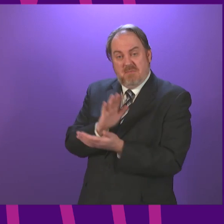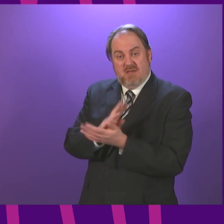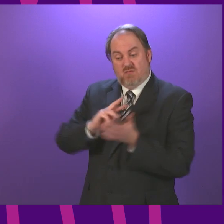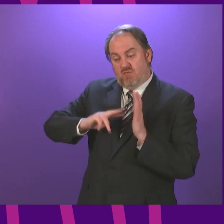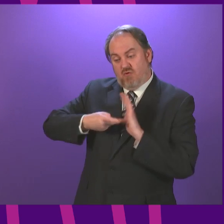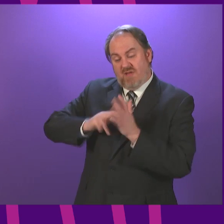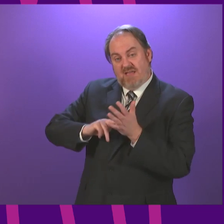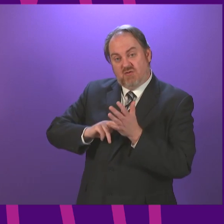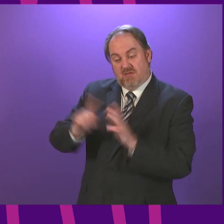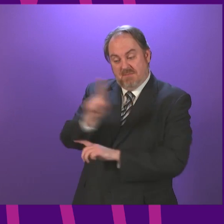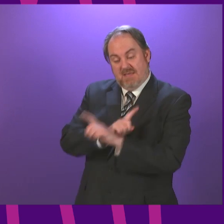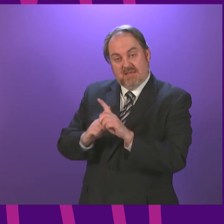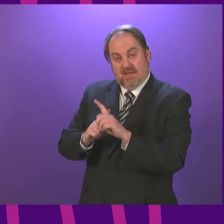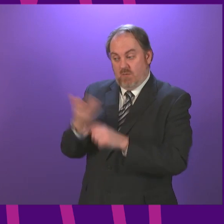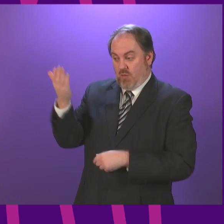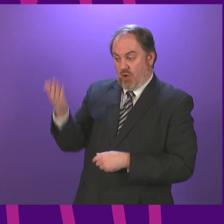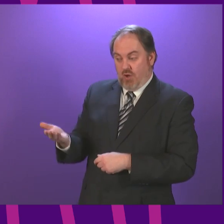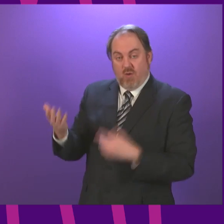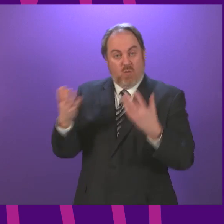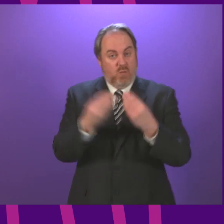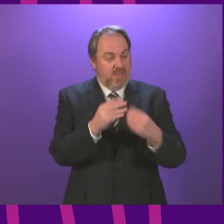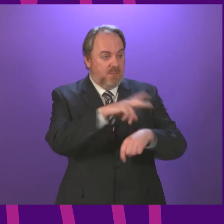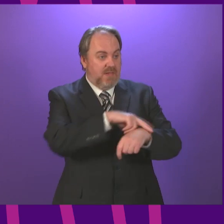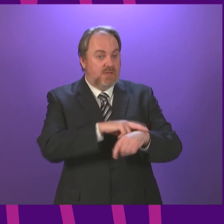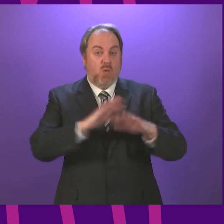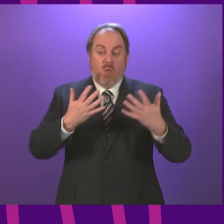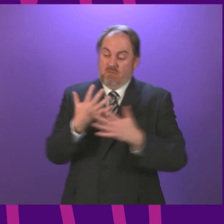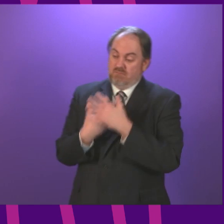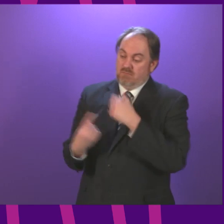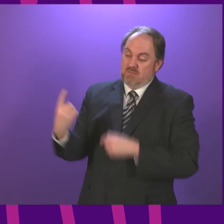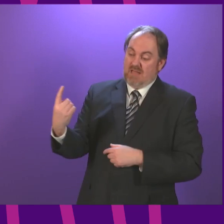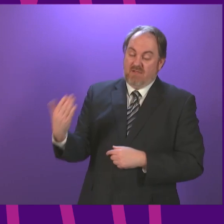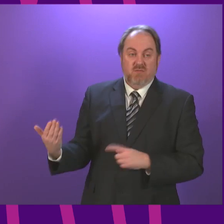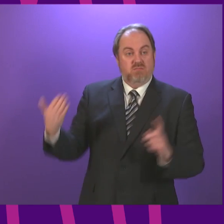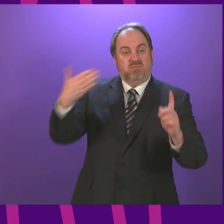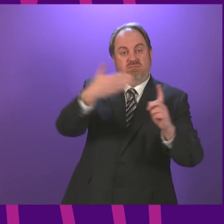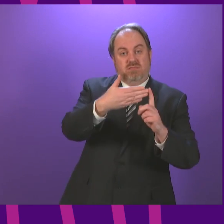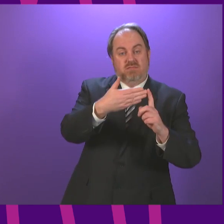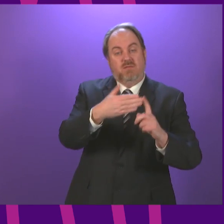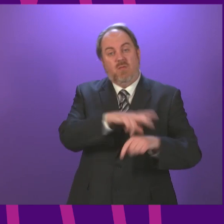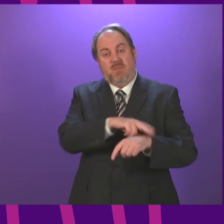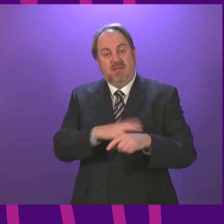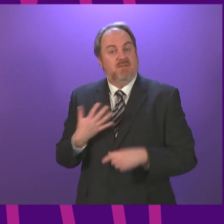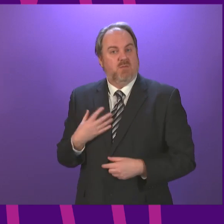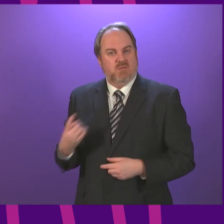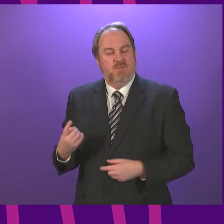if she wants. Otherwise, she can go directly to Police Scotland on those operational matters. She also mentioned Rangers Football Club,